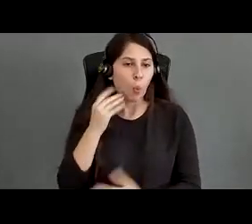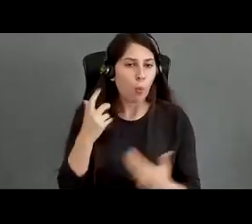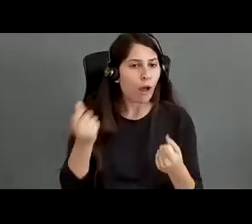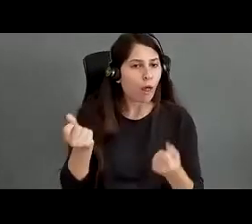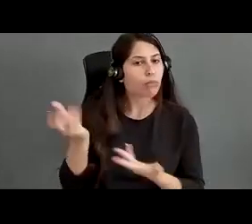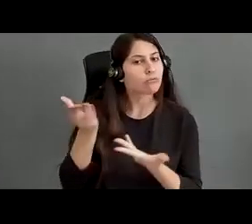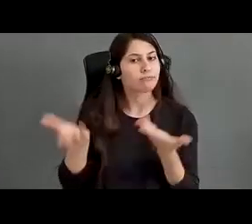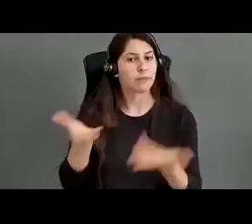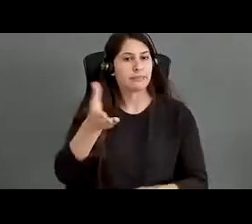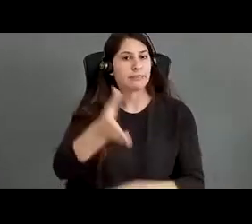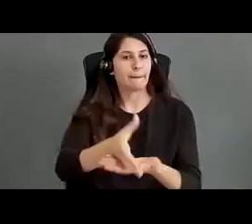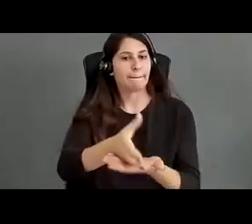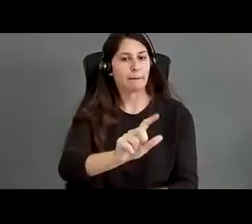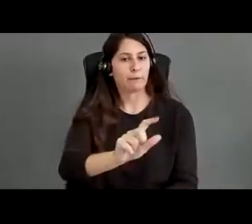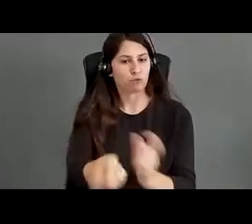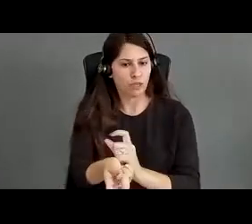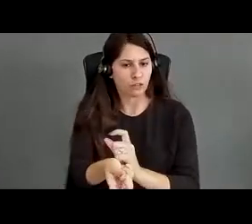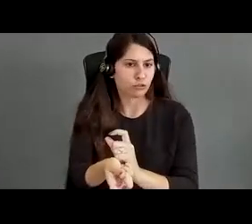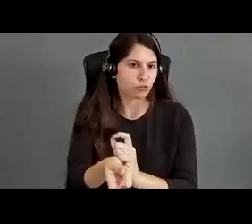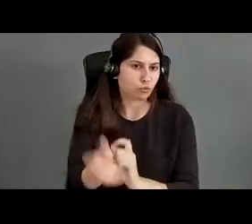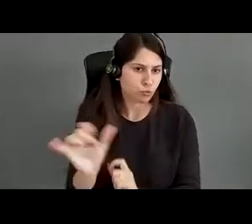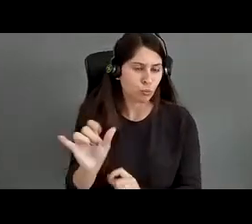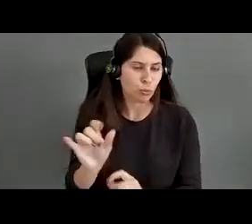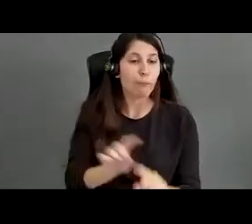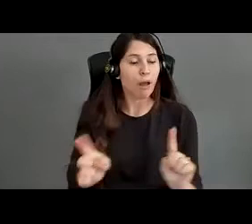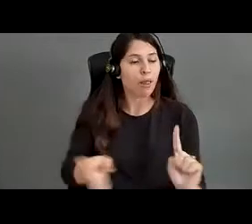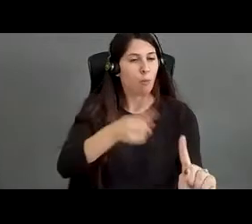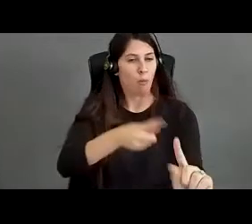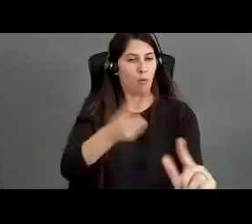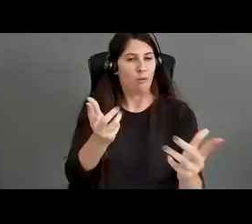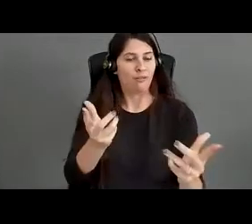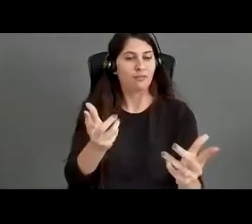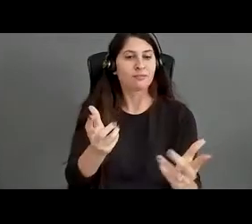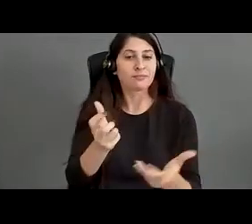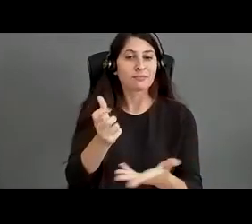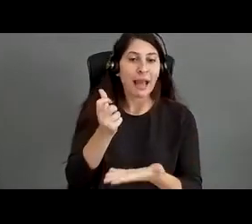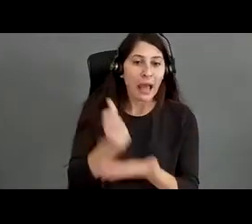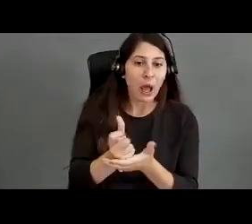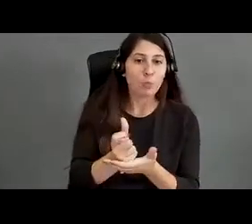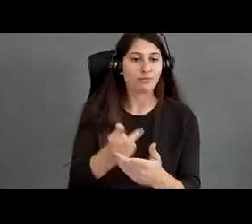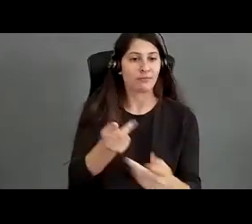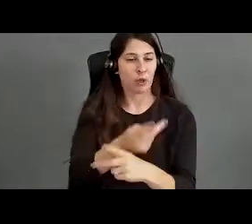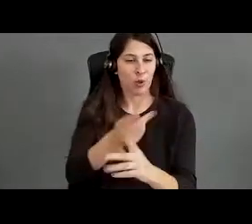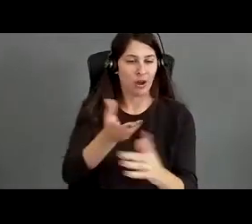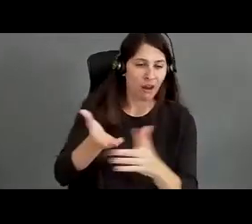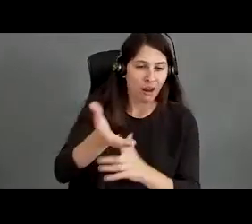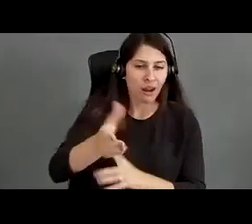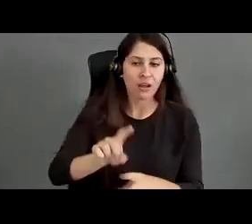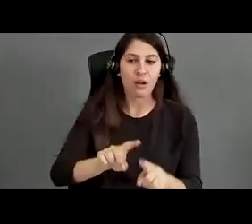or to change. But again, the point is this isn't helping you navigate it, but it's painting a picture